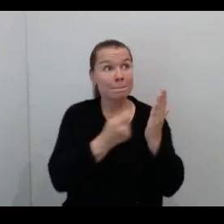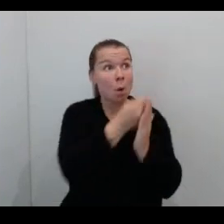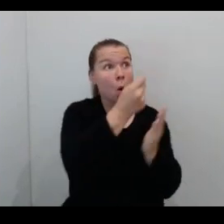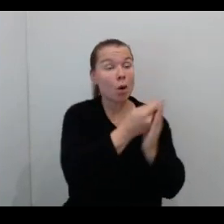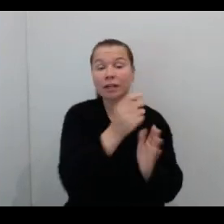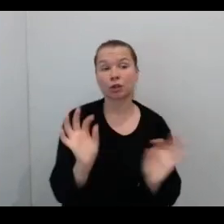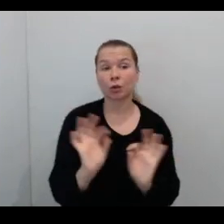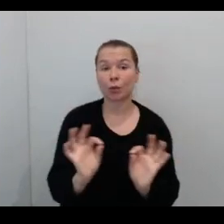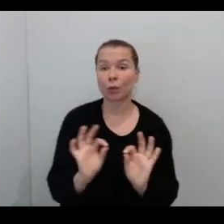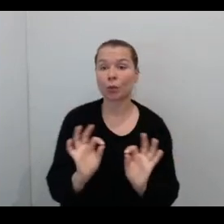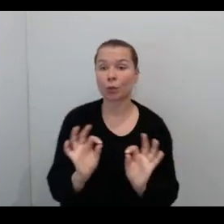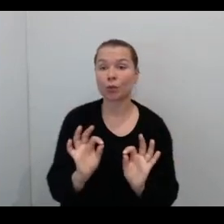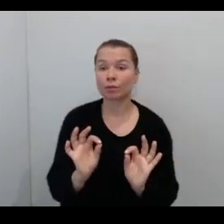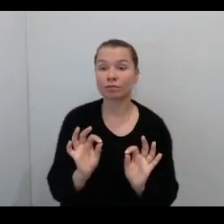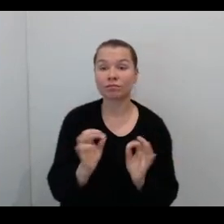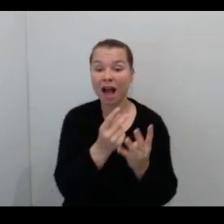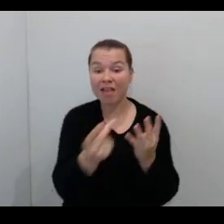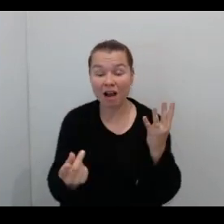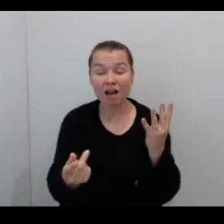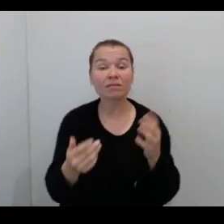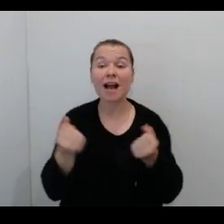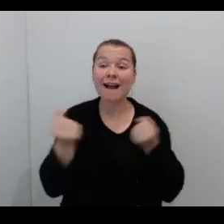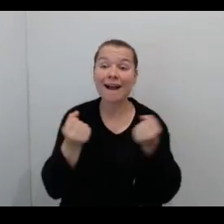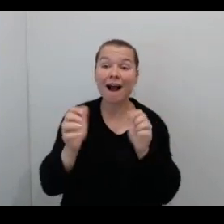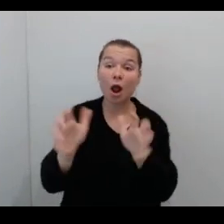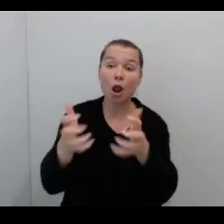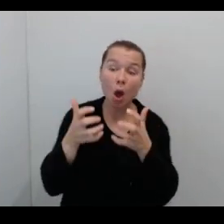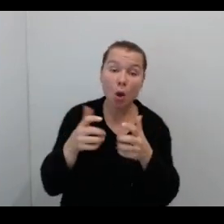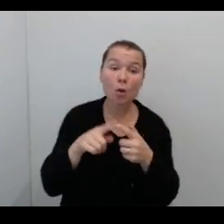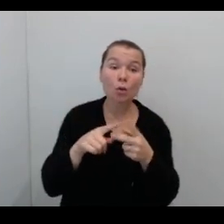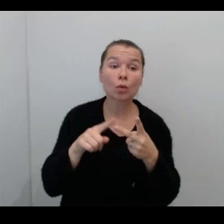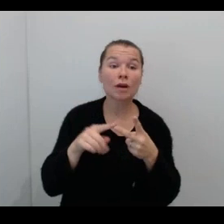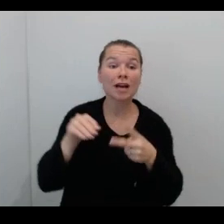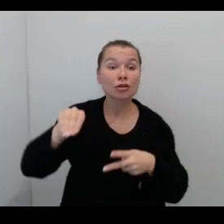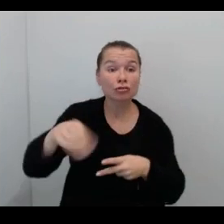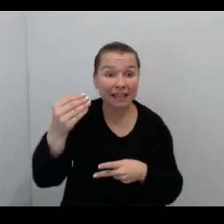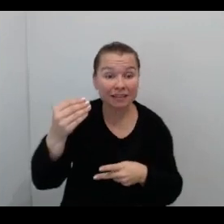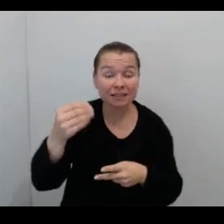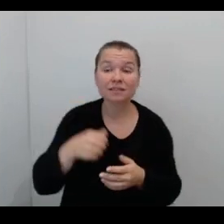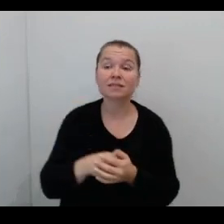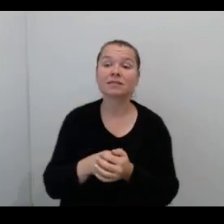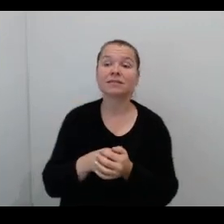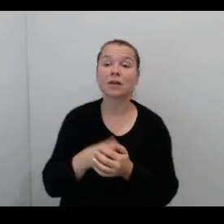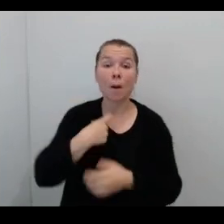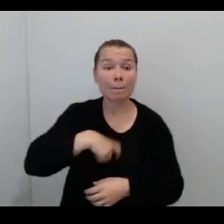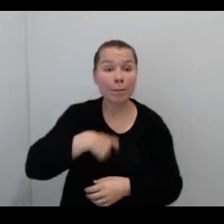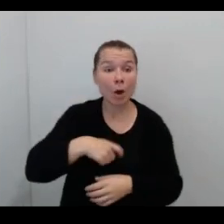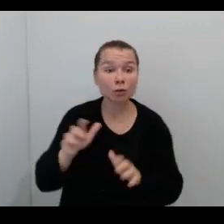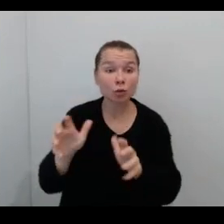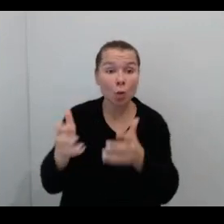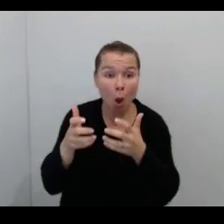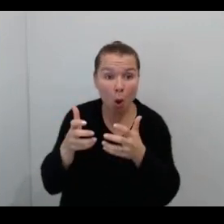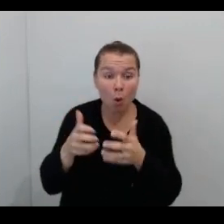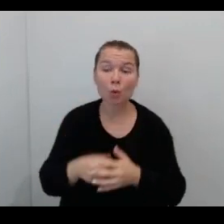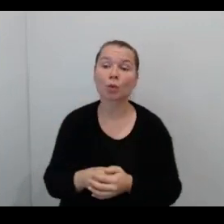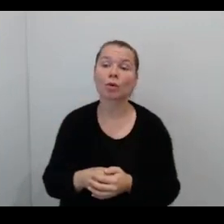It's car loans, credit cards, personal loans, all of those things are relevant to people